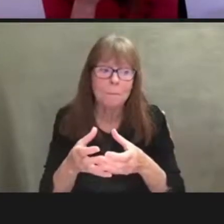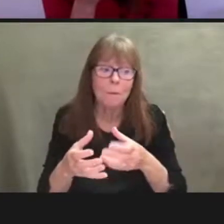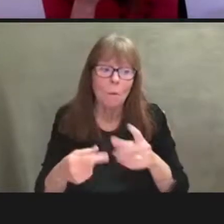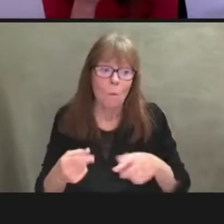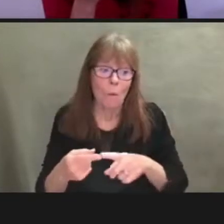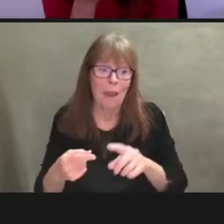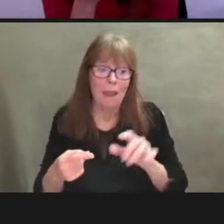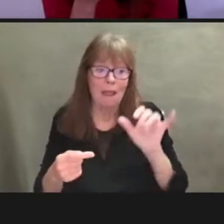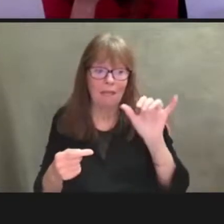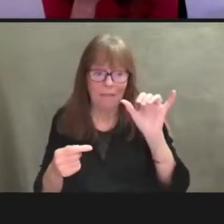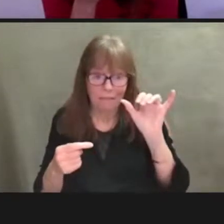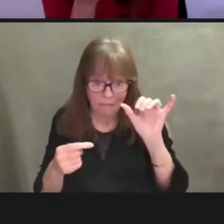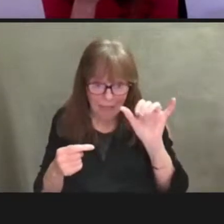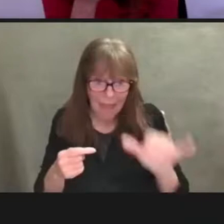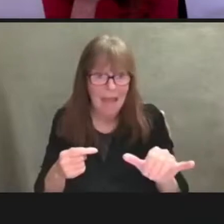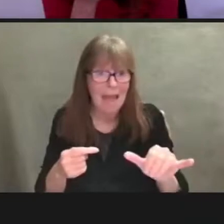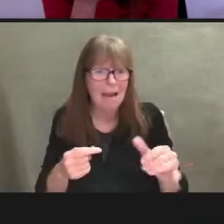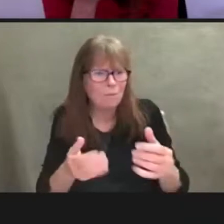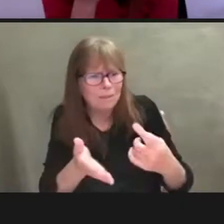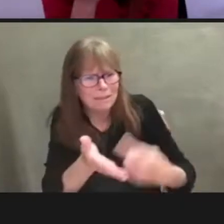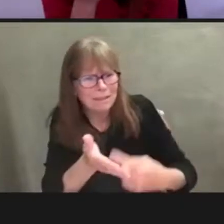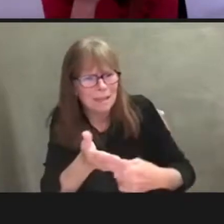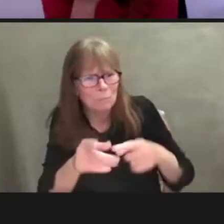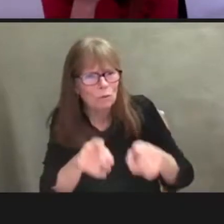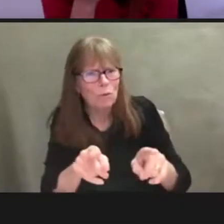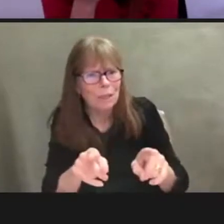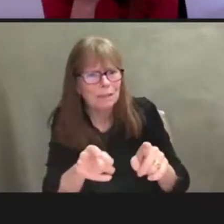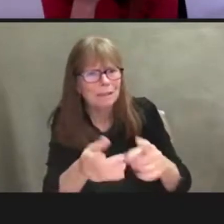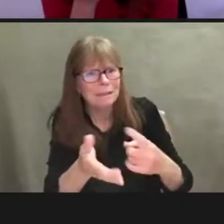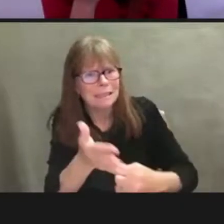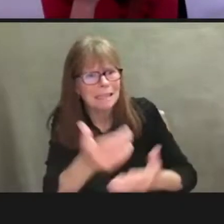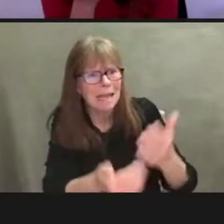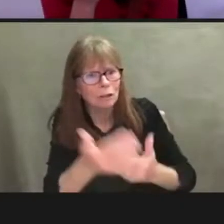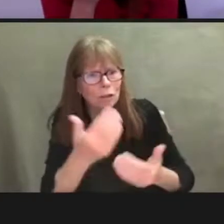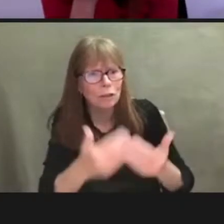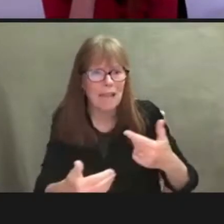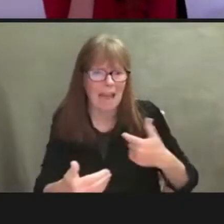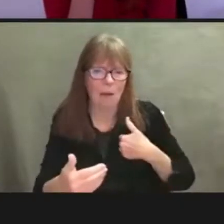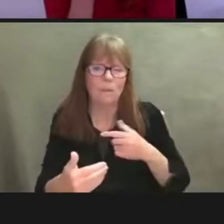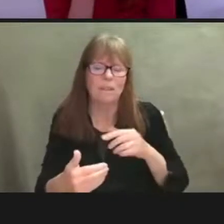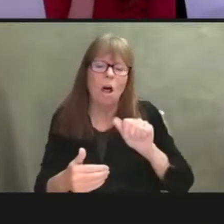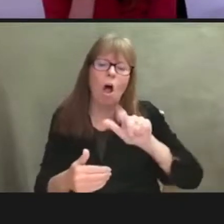last came up for discussion I was an alternate to that group.